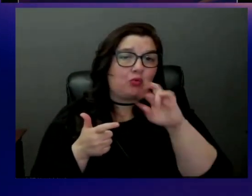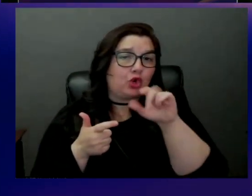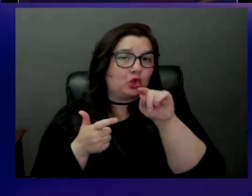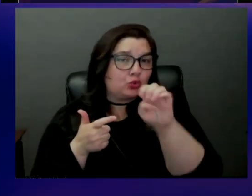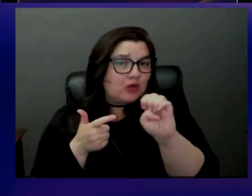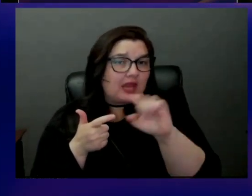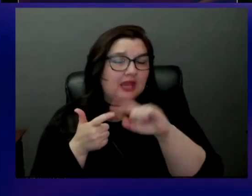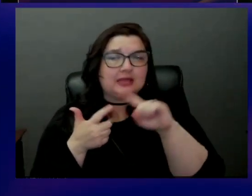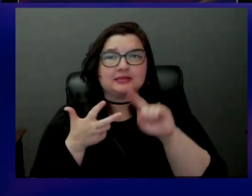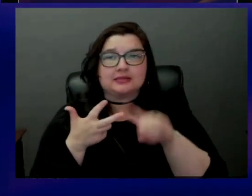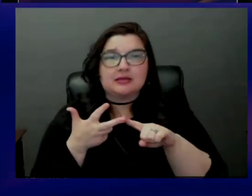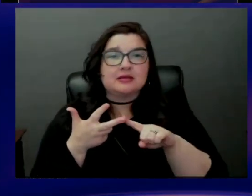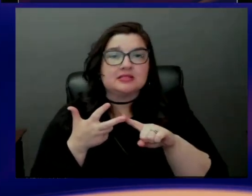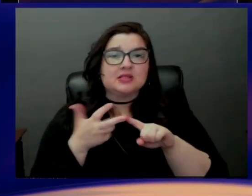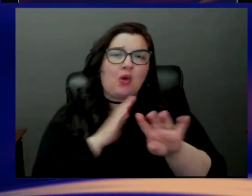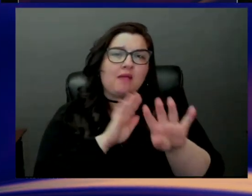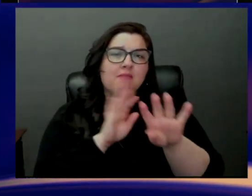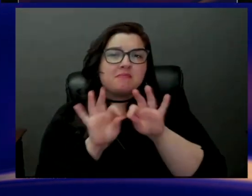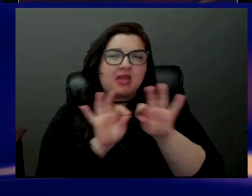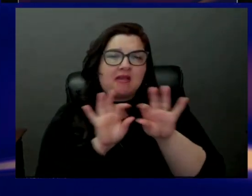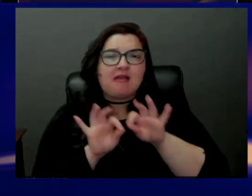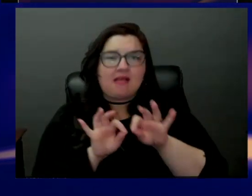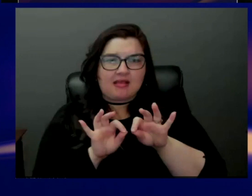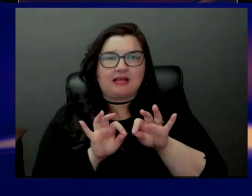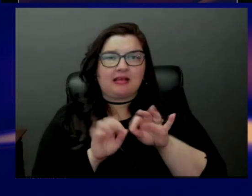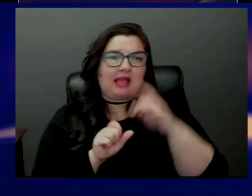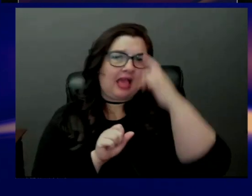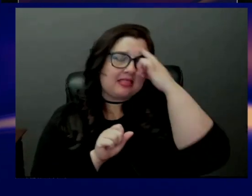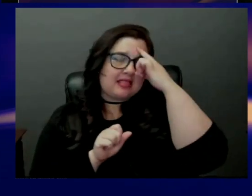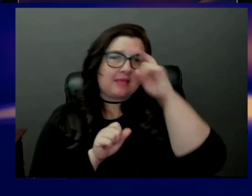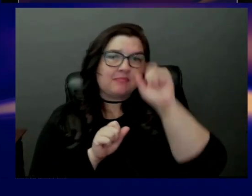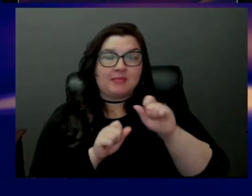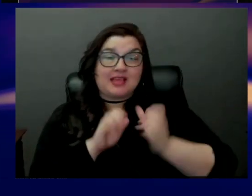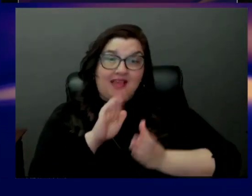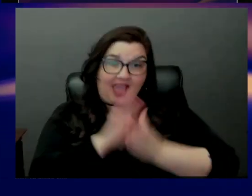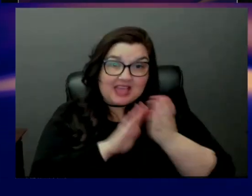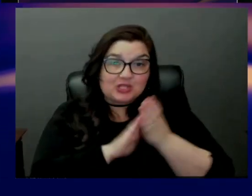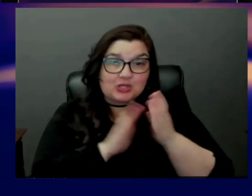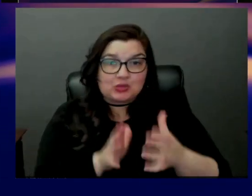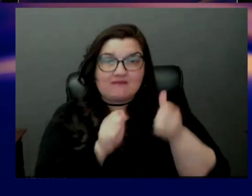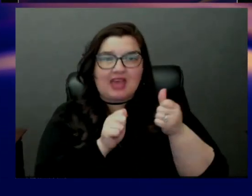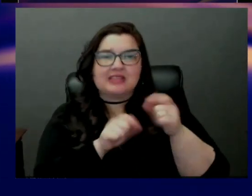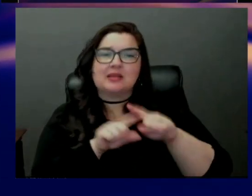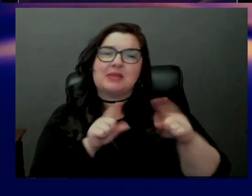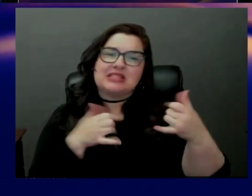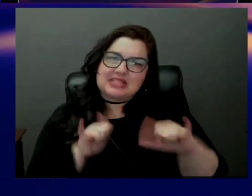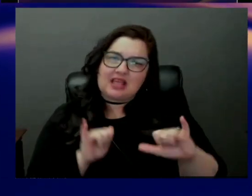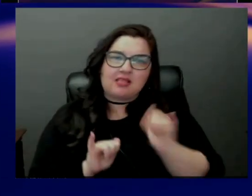So I'm picking the one that maybe executed the fastest, but obviously still at an error. So that one's right here.